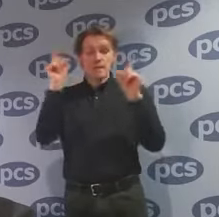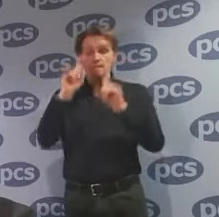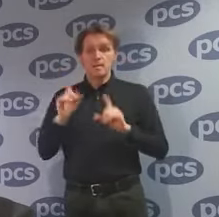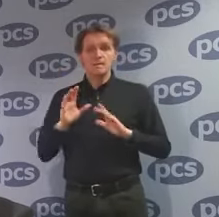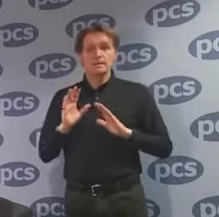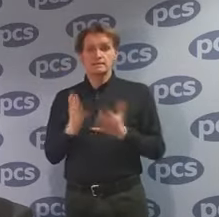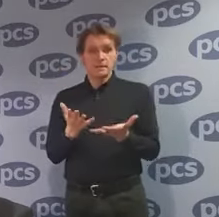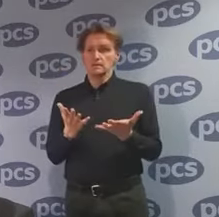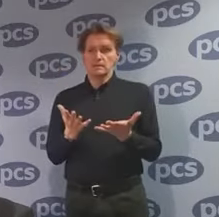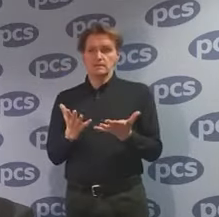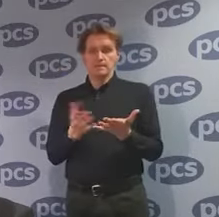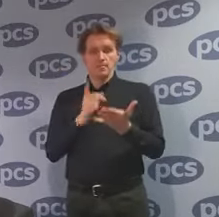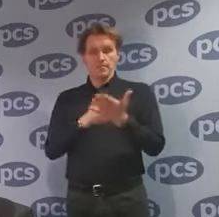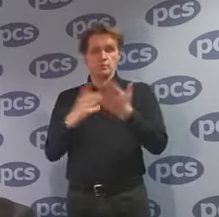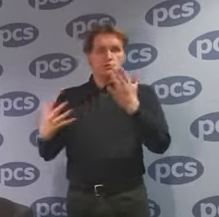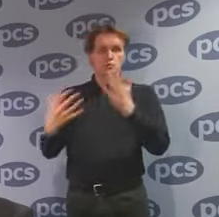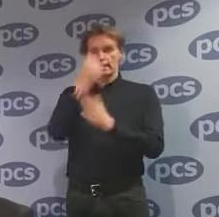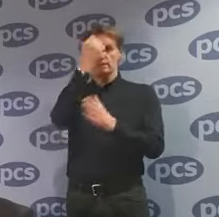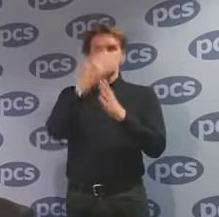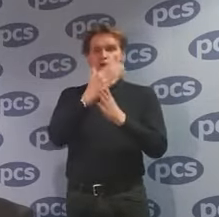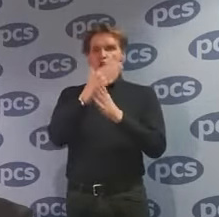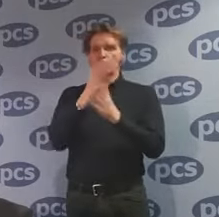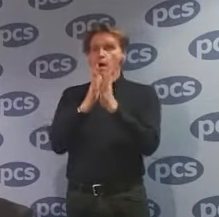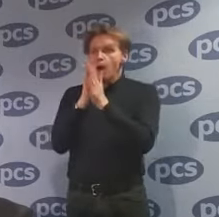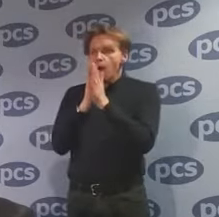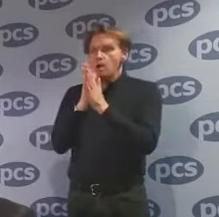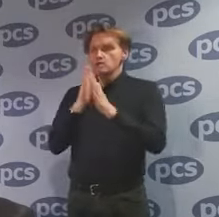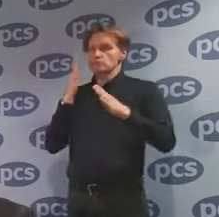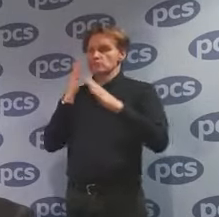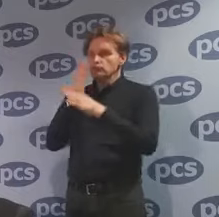in to a job with training, to the potential for career development and a